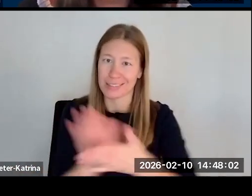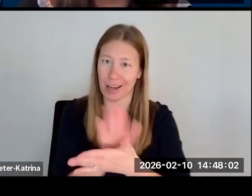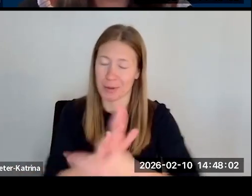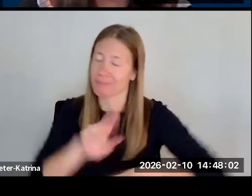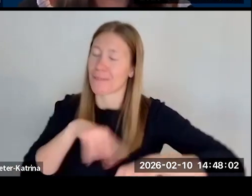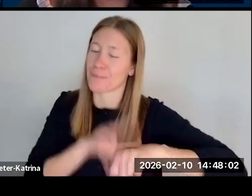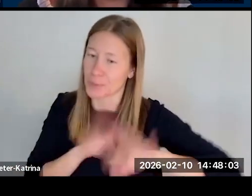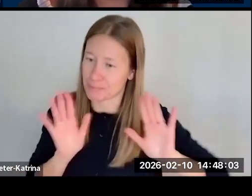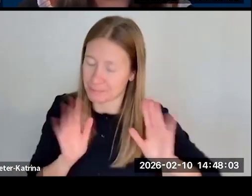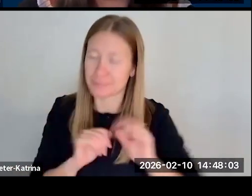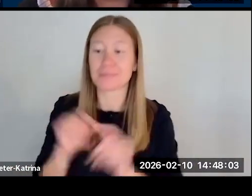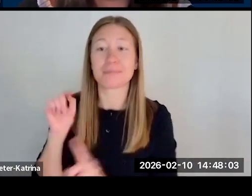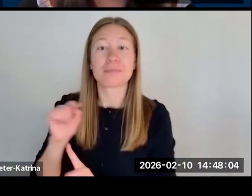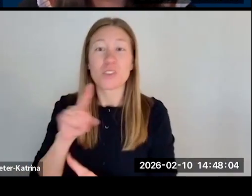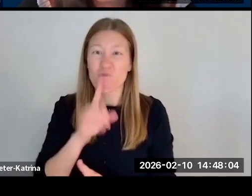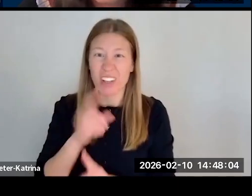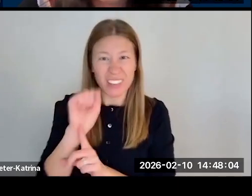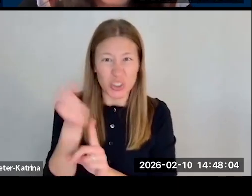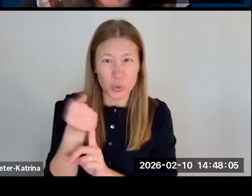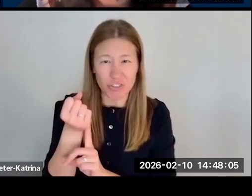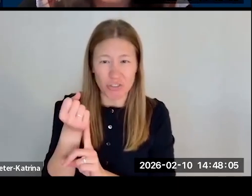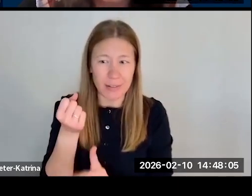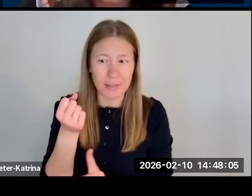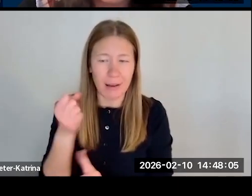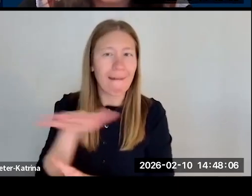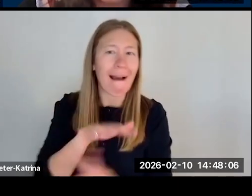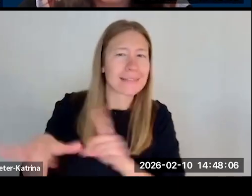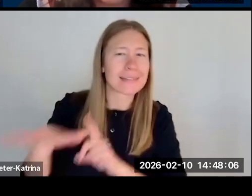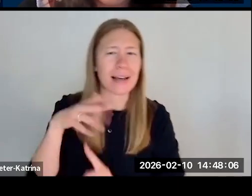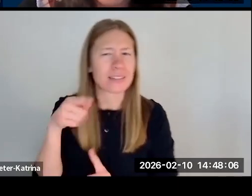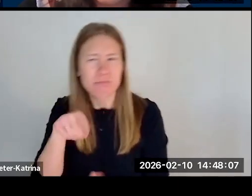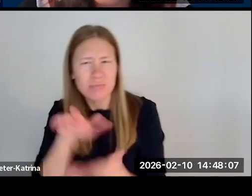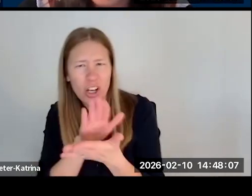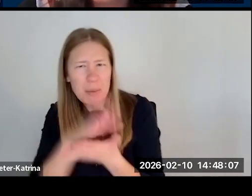of the image would matter. So for now I might just write a woman